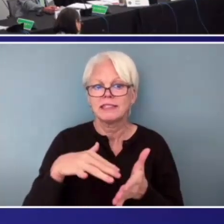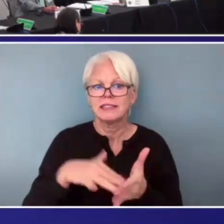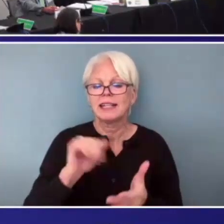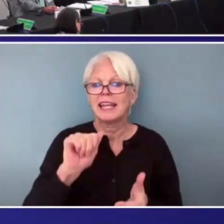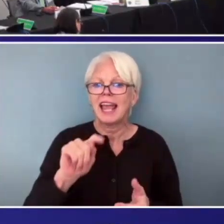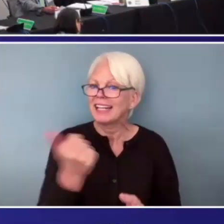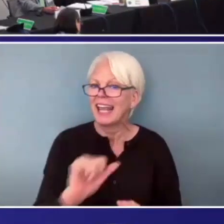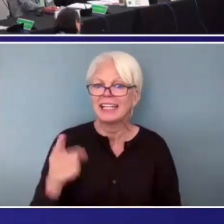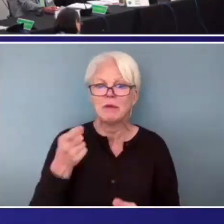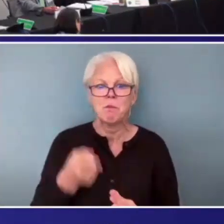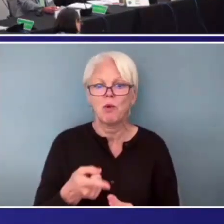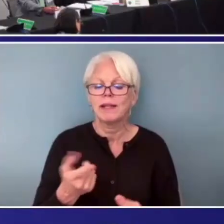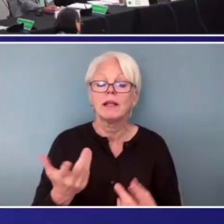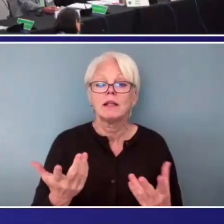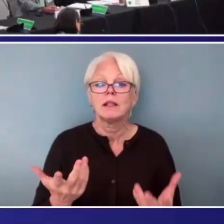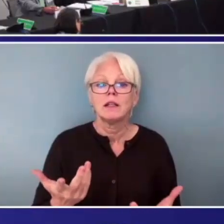So we don't actually,